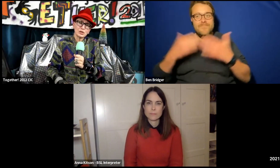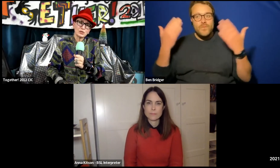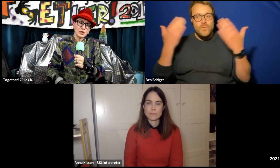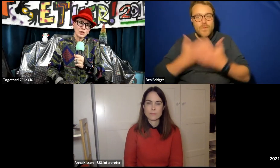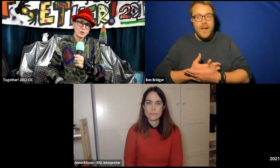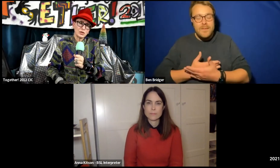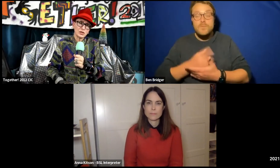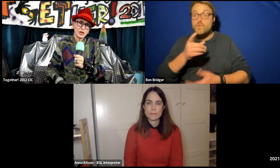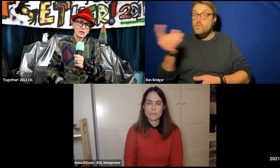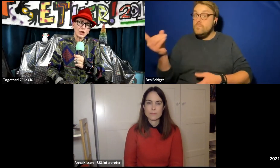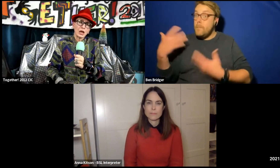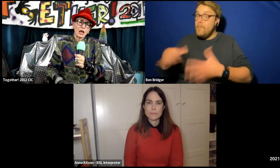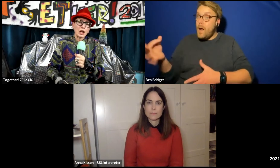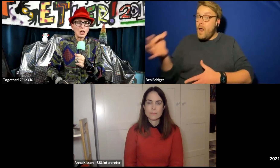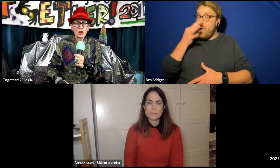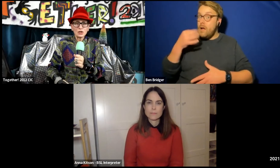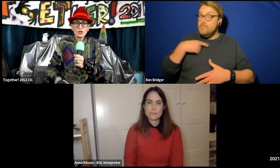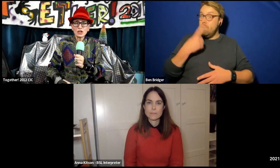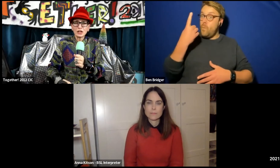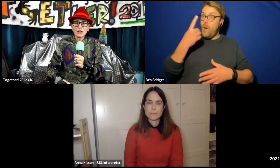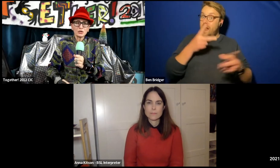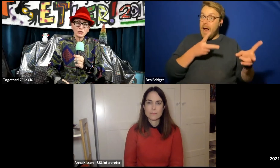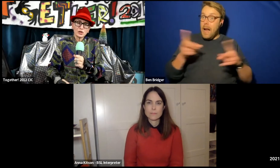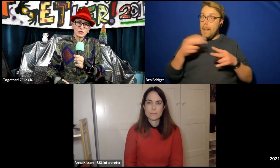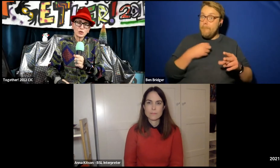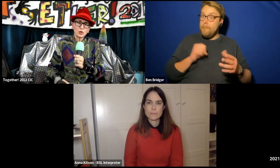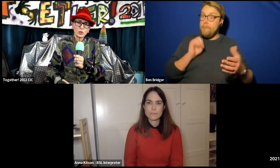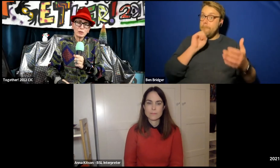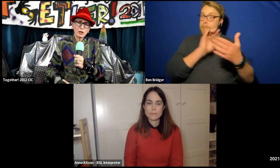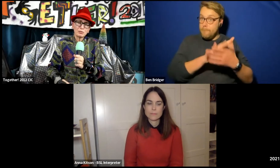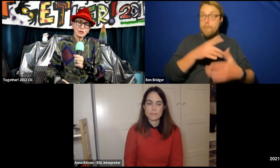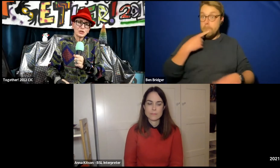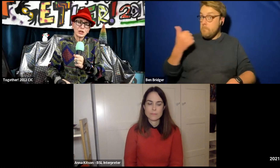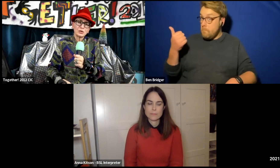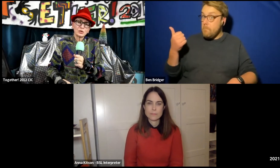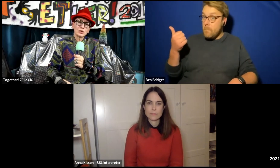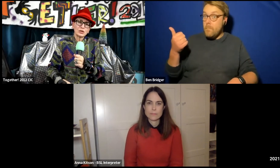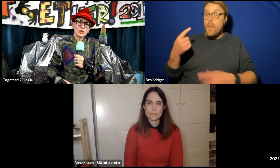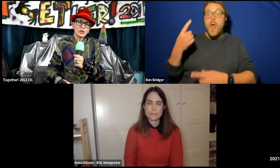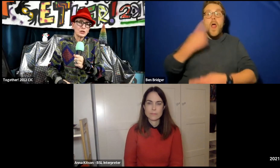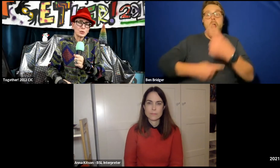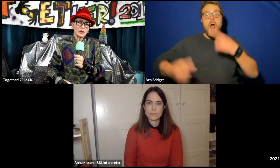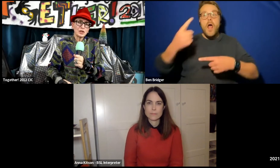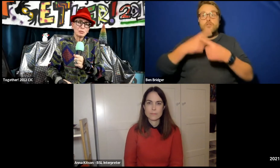video instead. Last year at the festival we published an anthology, 20